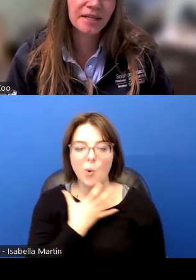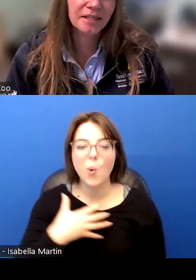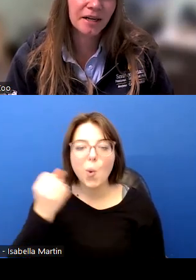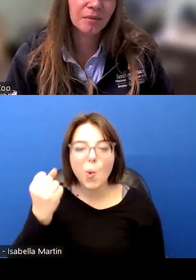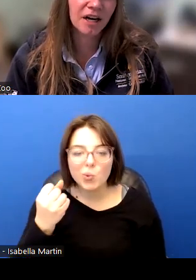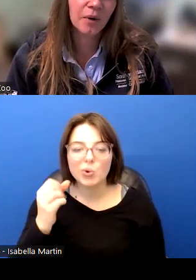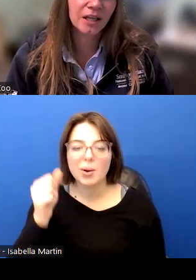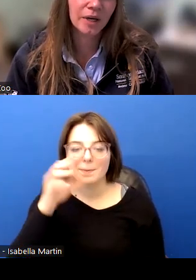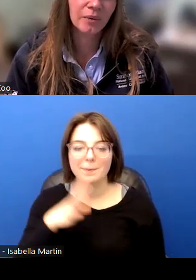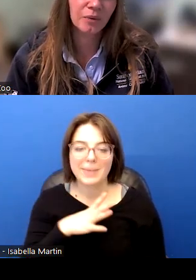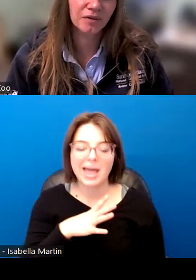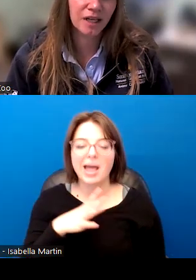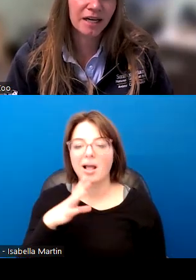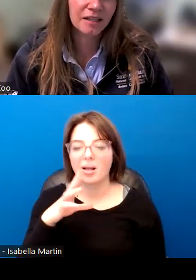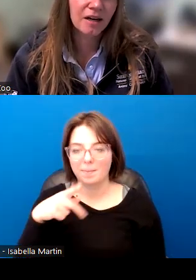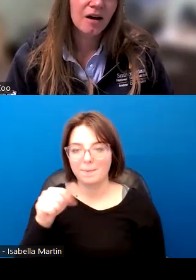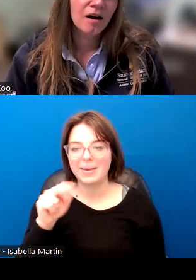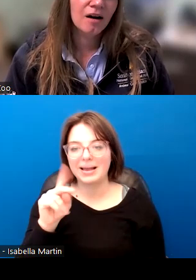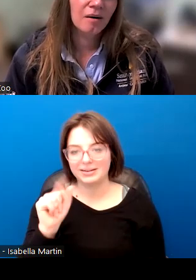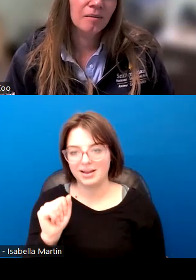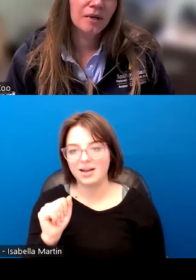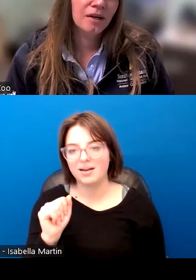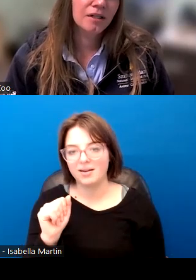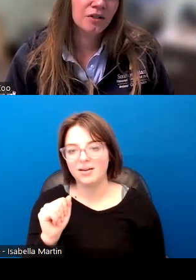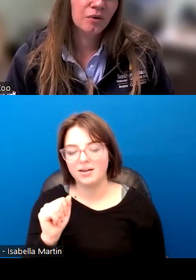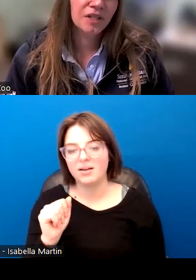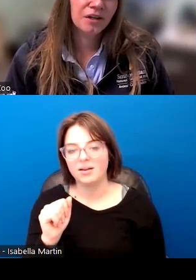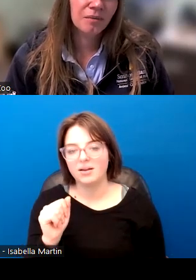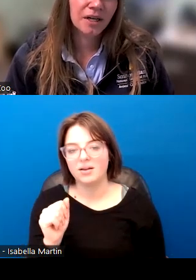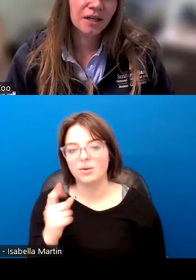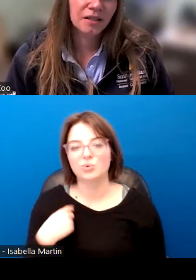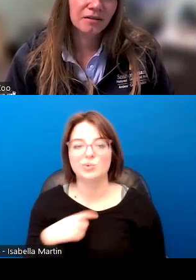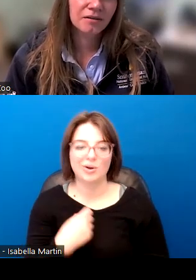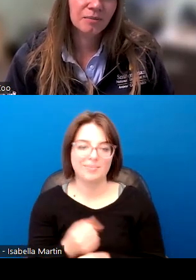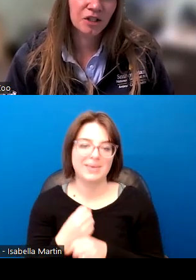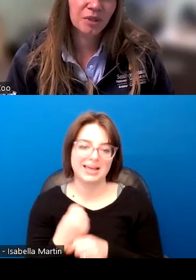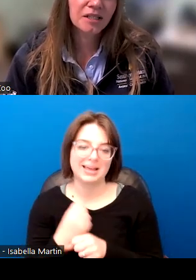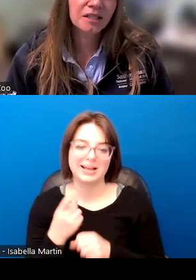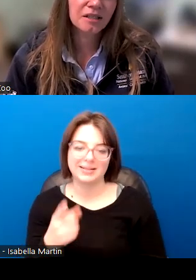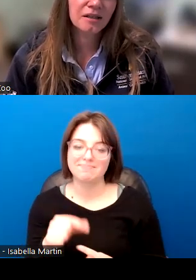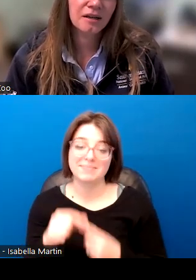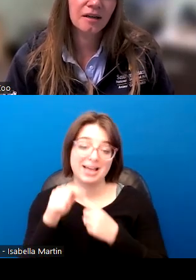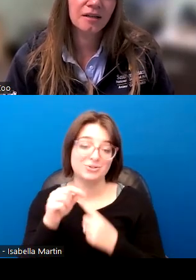maintain body weight the way we would have liked um and so we started making special biscuits and